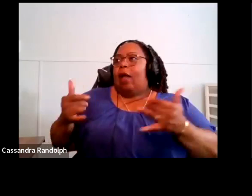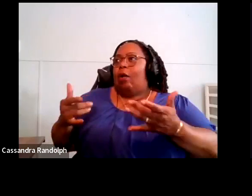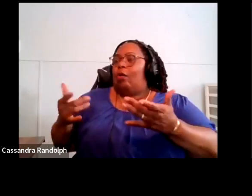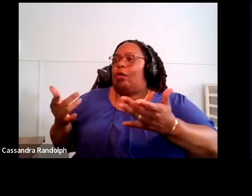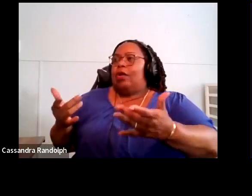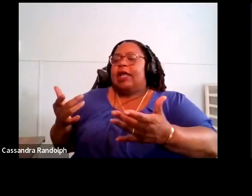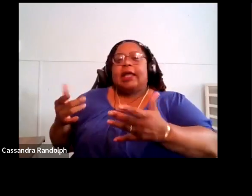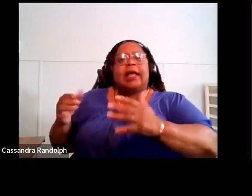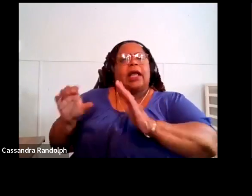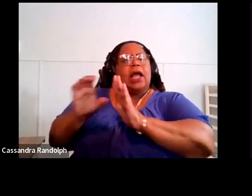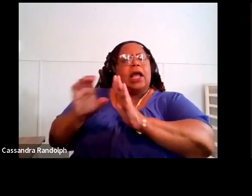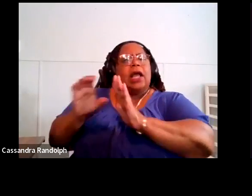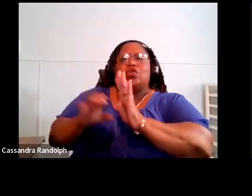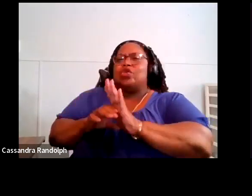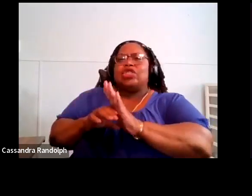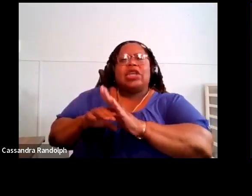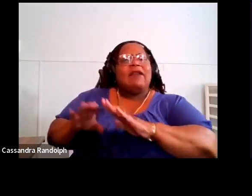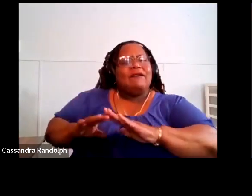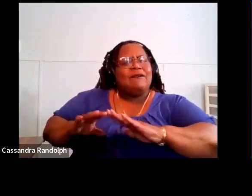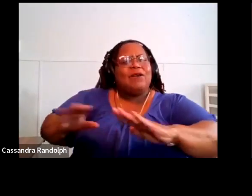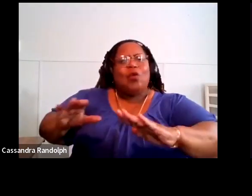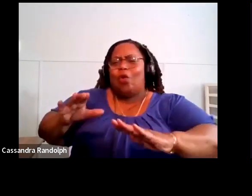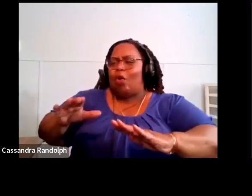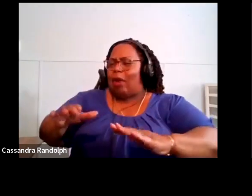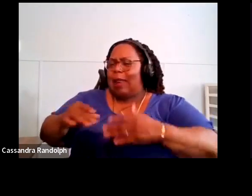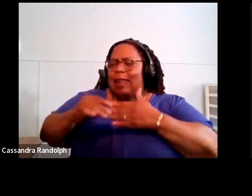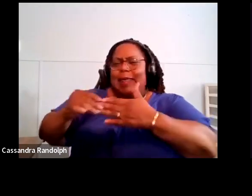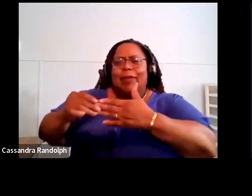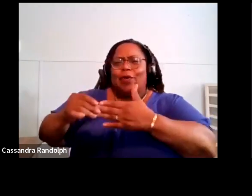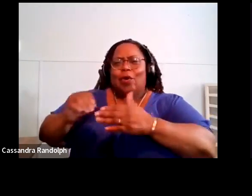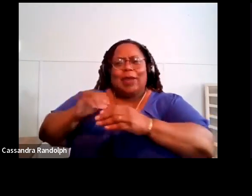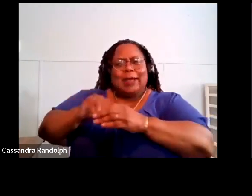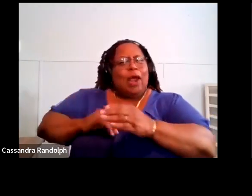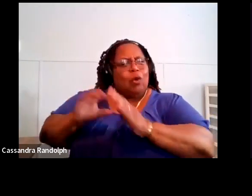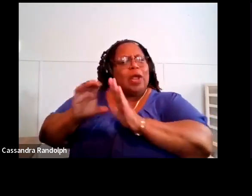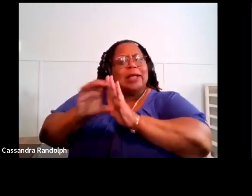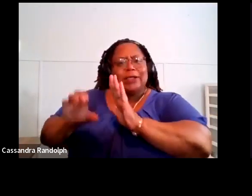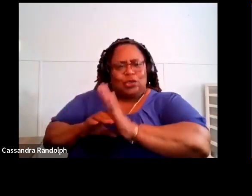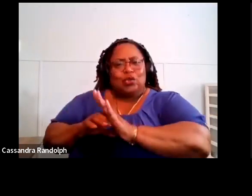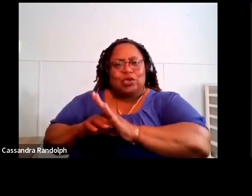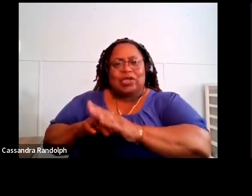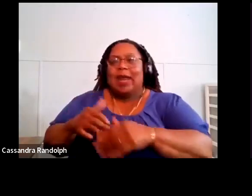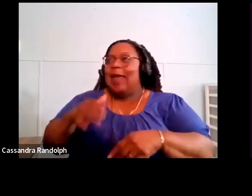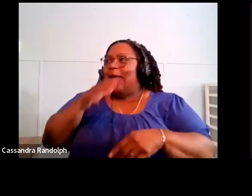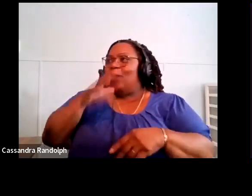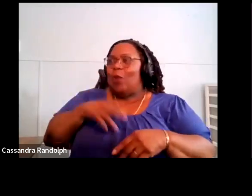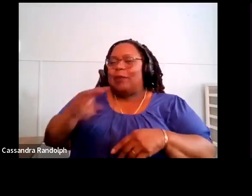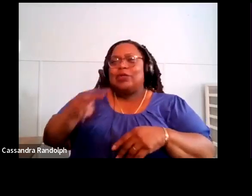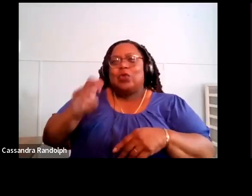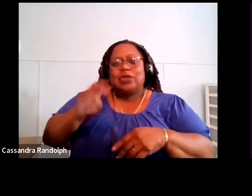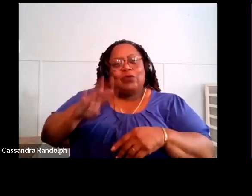to use water fountains not able to get in the pools not able to cross tracks in a small town in North Carolina to her daughter suddenly being